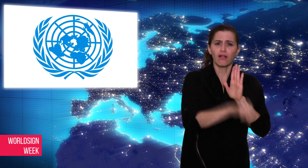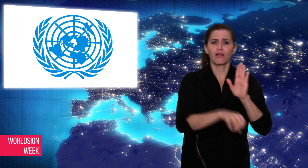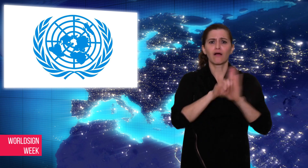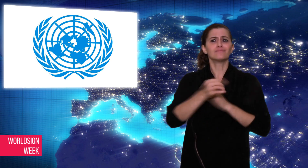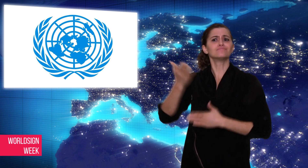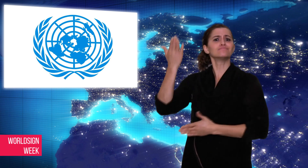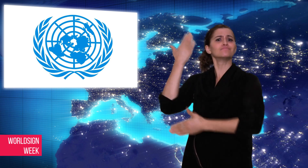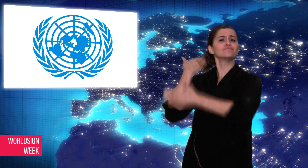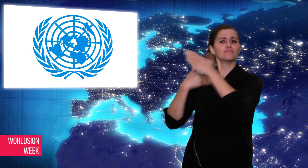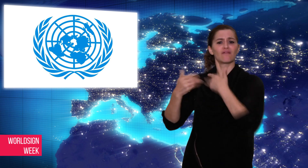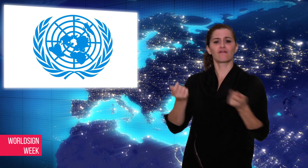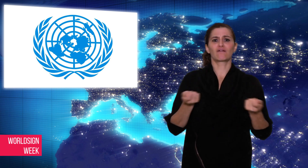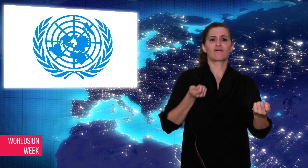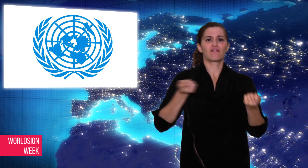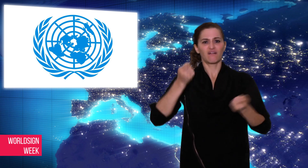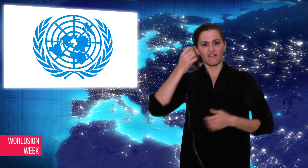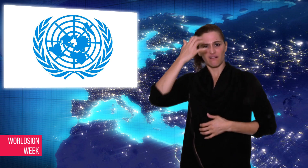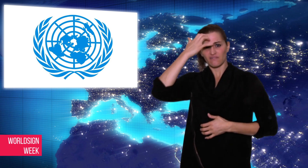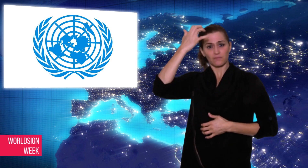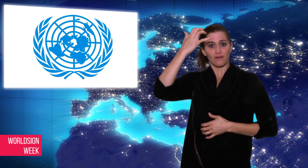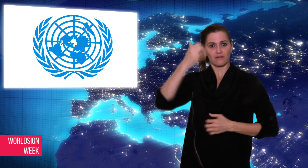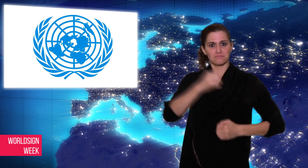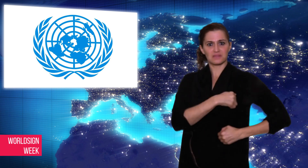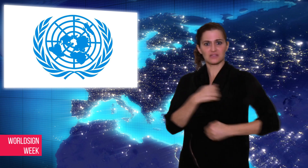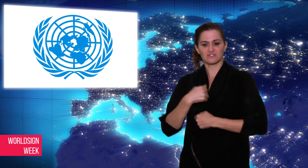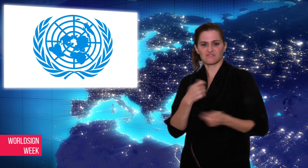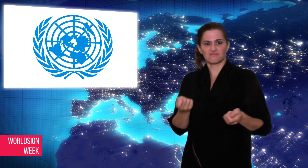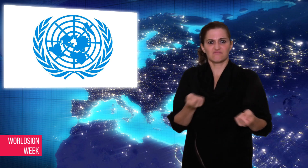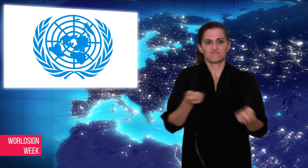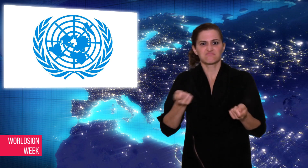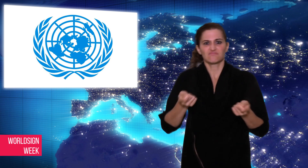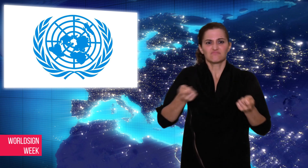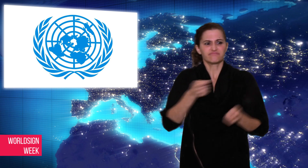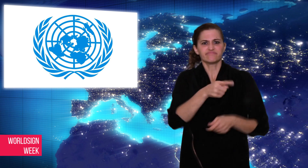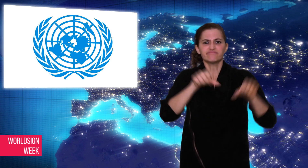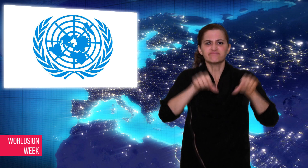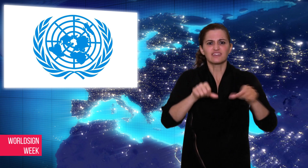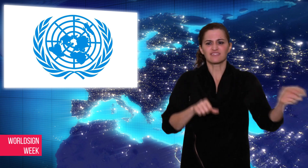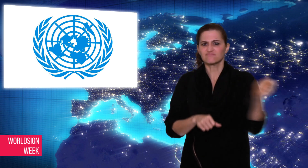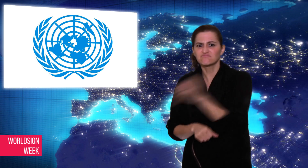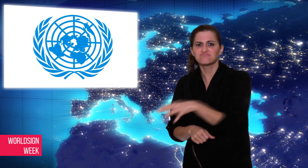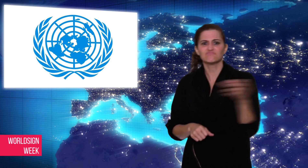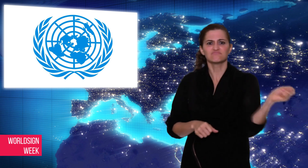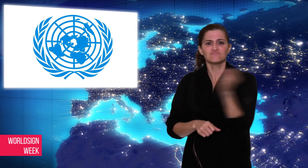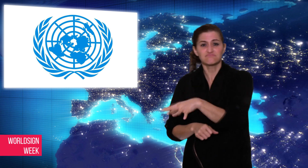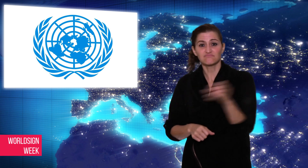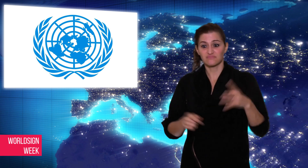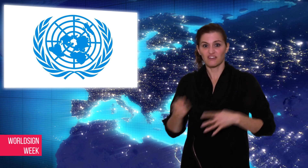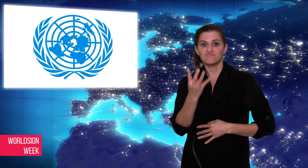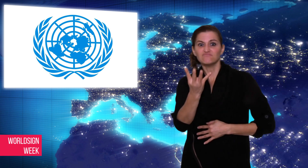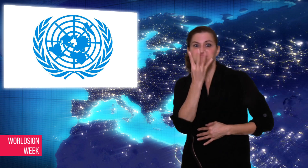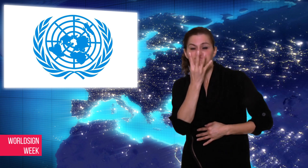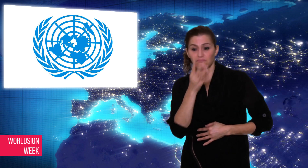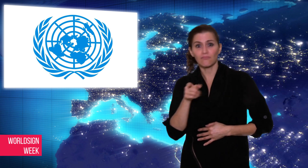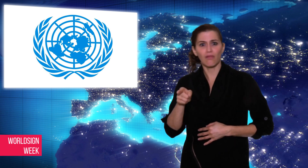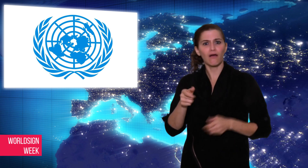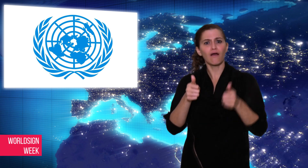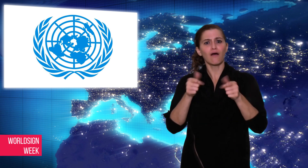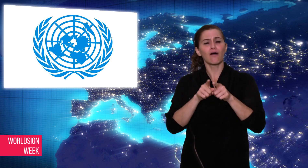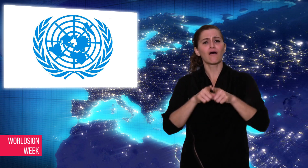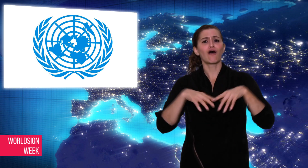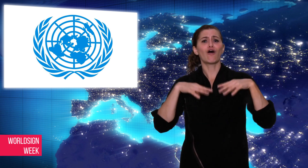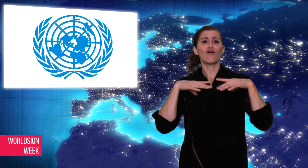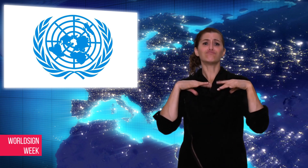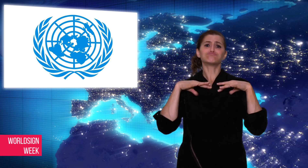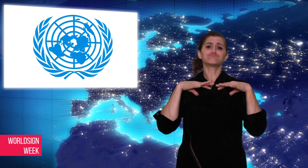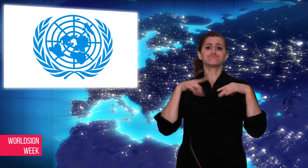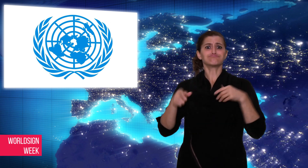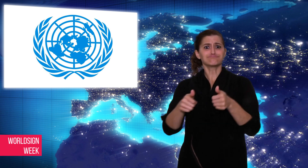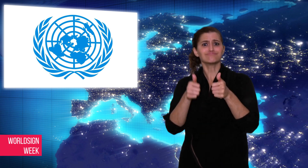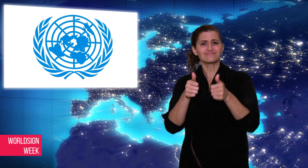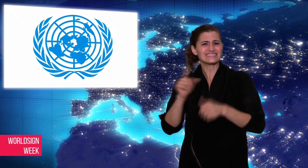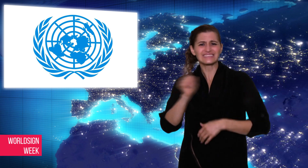dictatorships. Former human rights